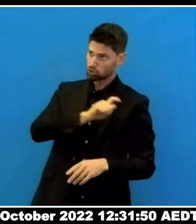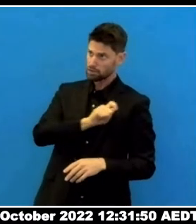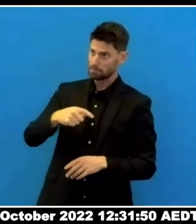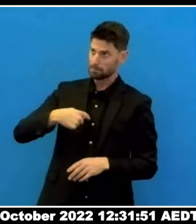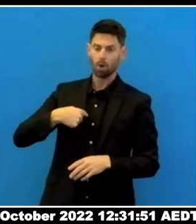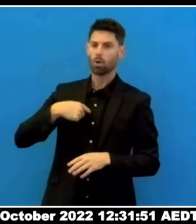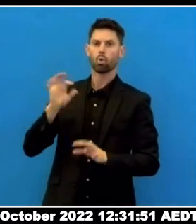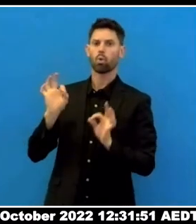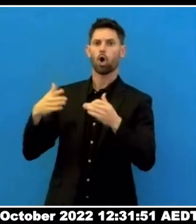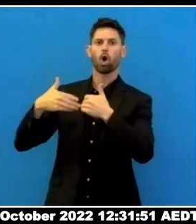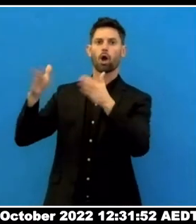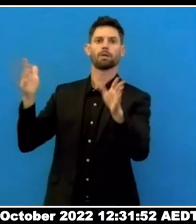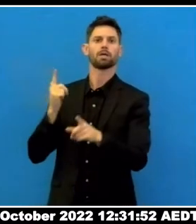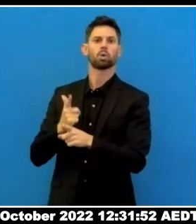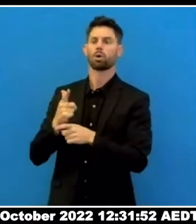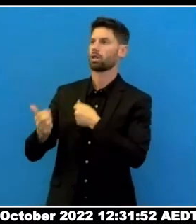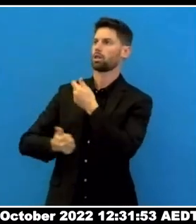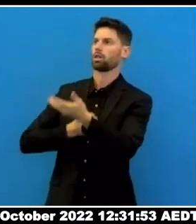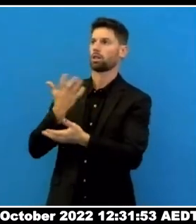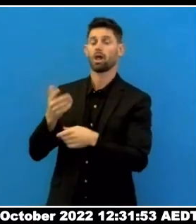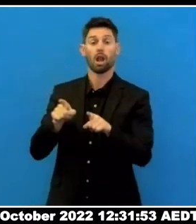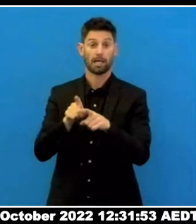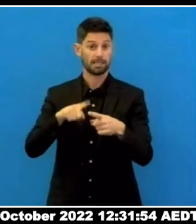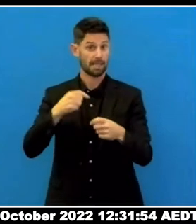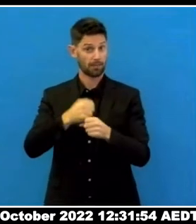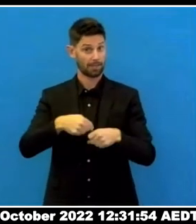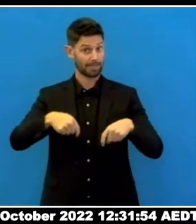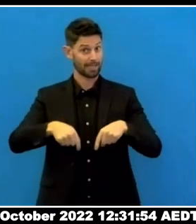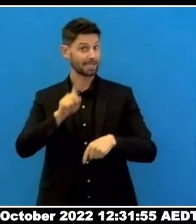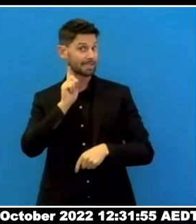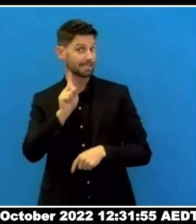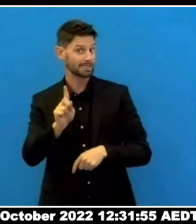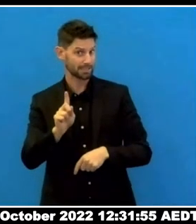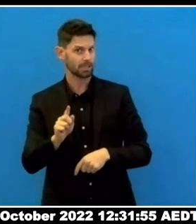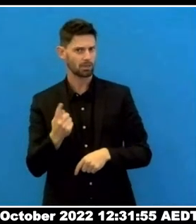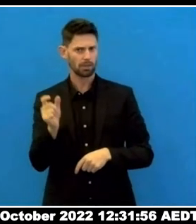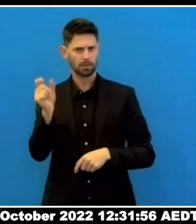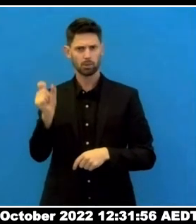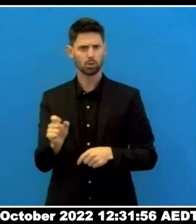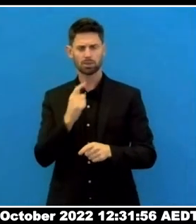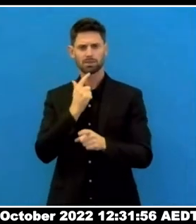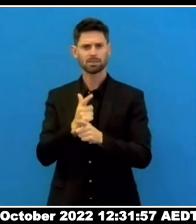And I listened to some of the testimony from yesterday, for example, where I think someone was saying that a kind of a standard psychology